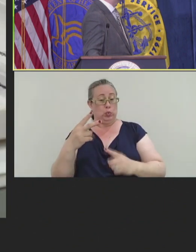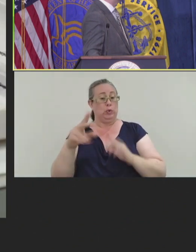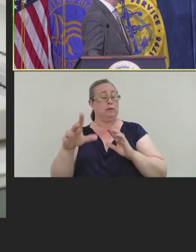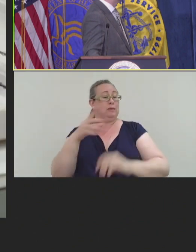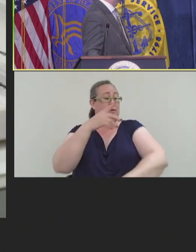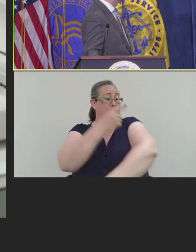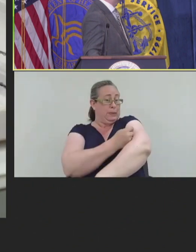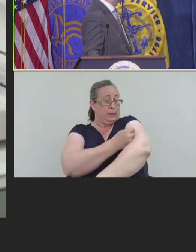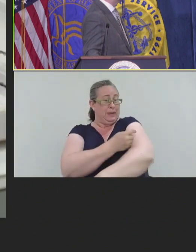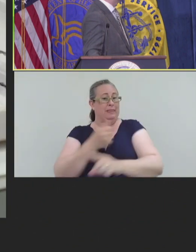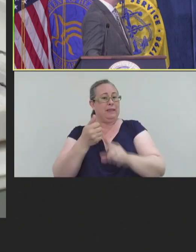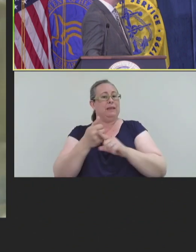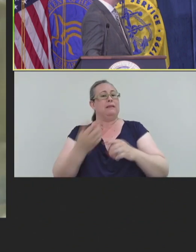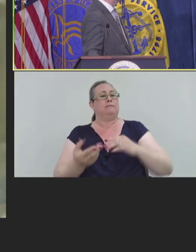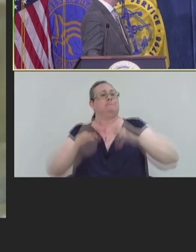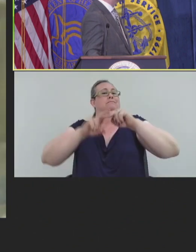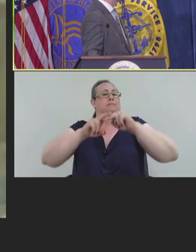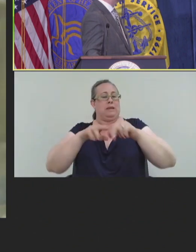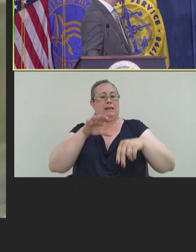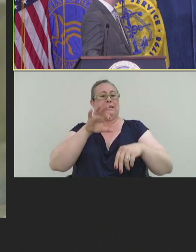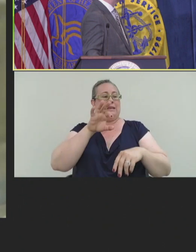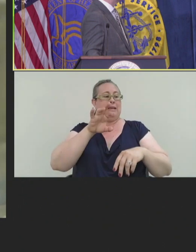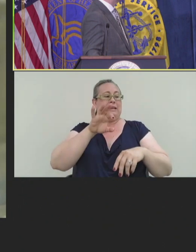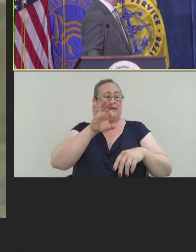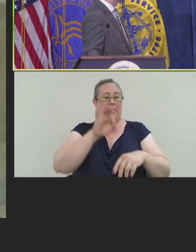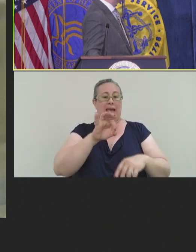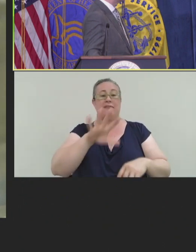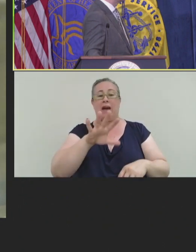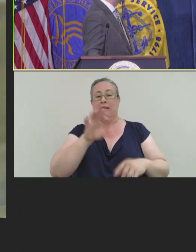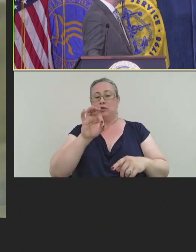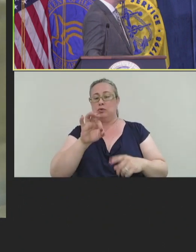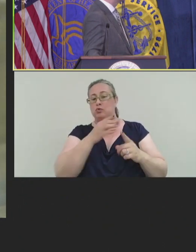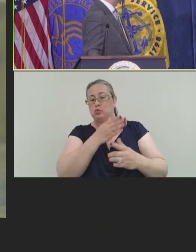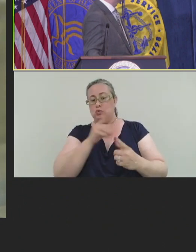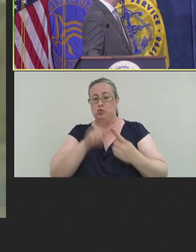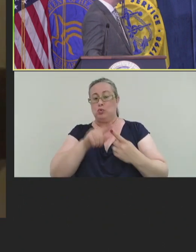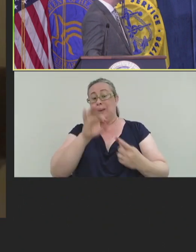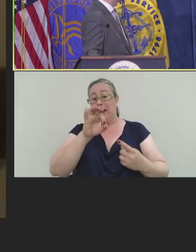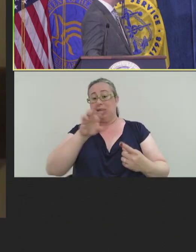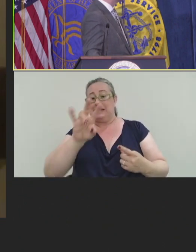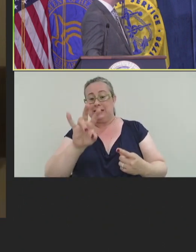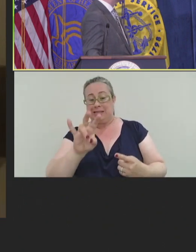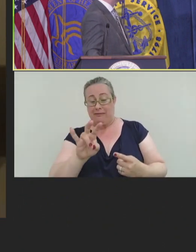we're -- we go up to 95 to 97 percent efficacy. We have a lot of toddlers in this little age